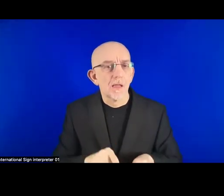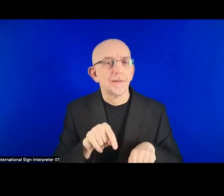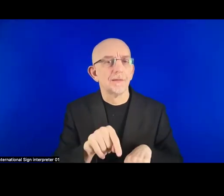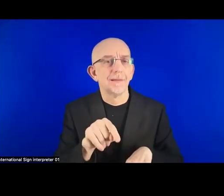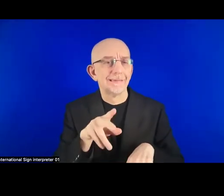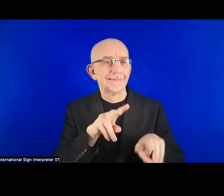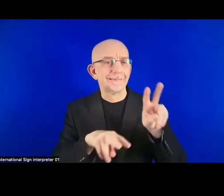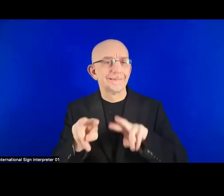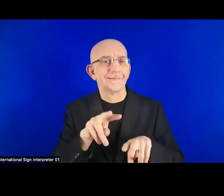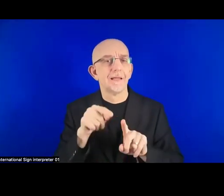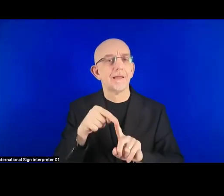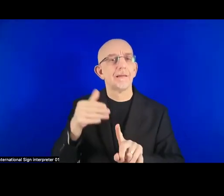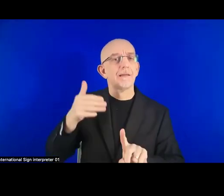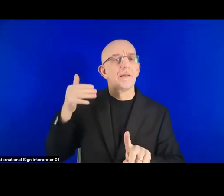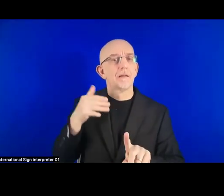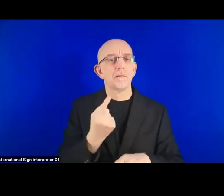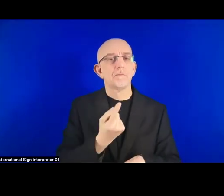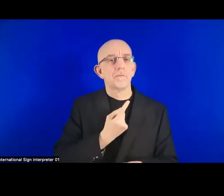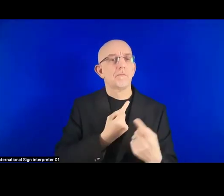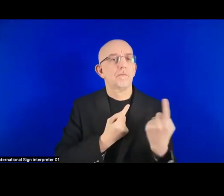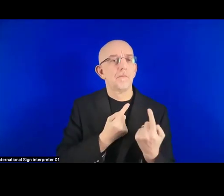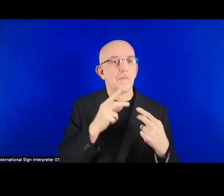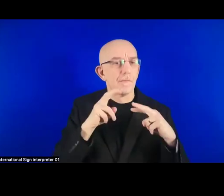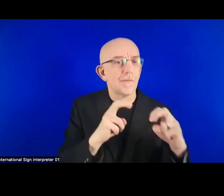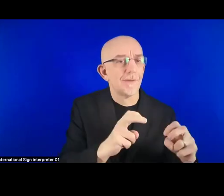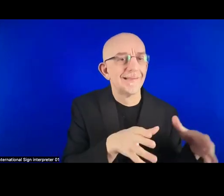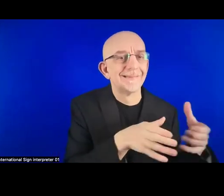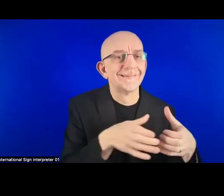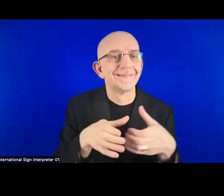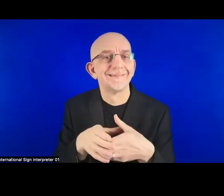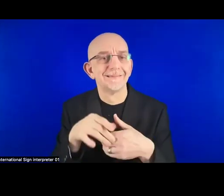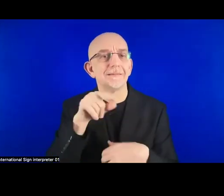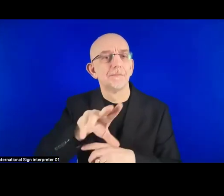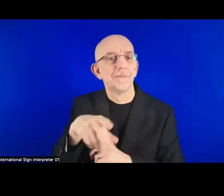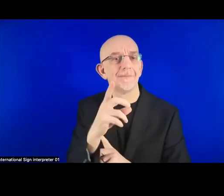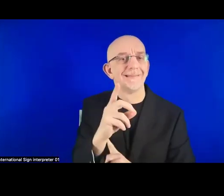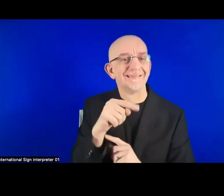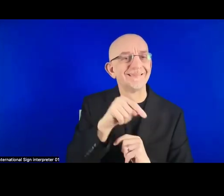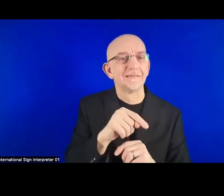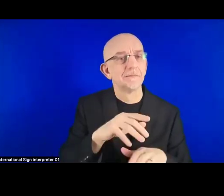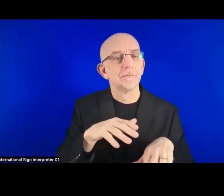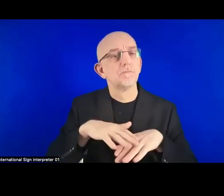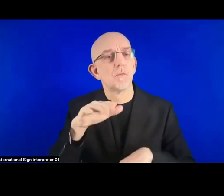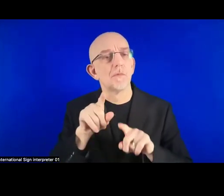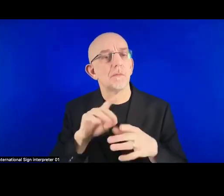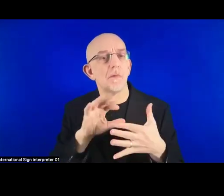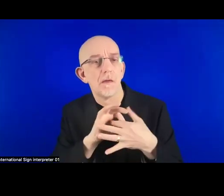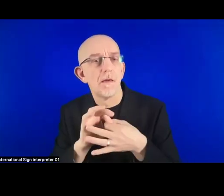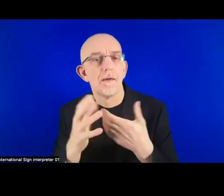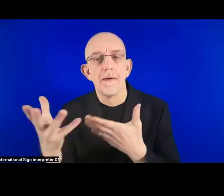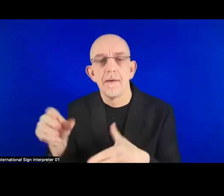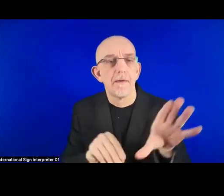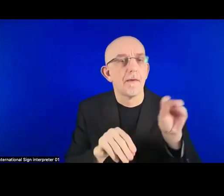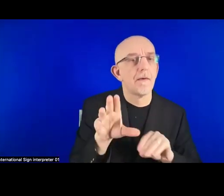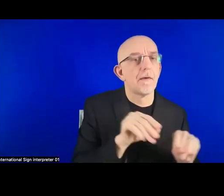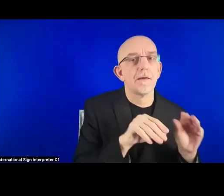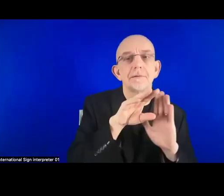would like to give you some dates. First start early and find a good institutional